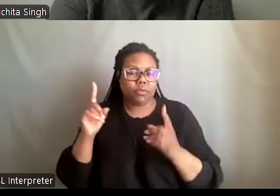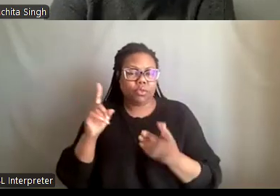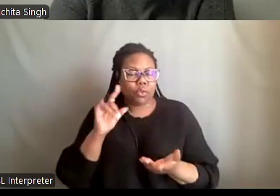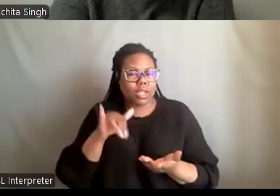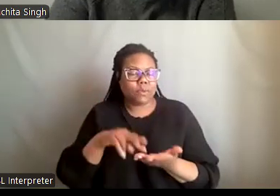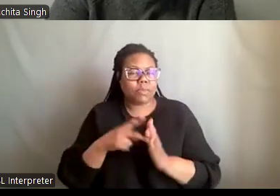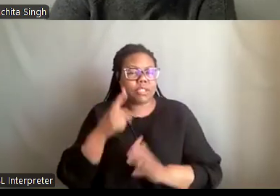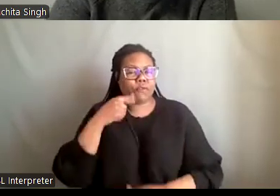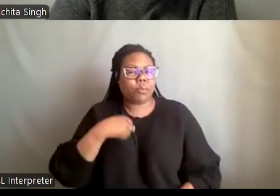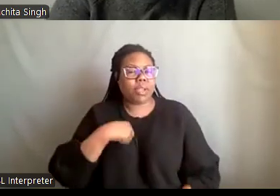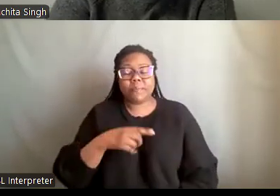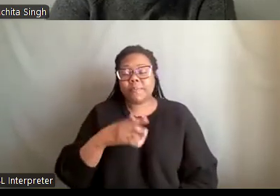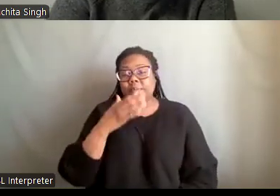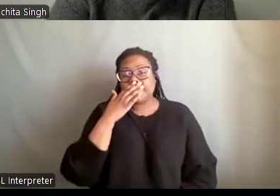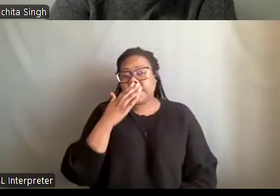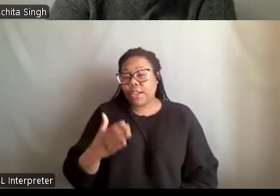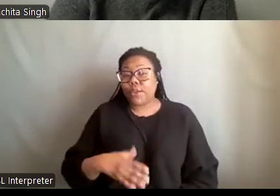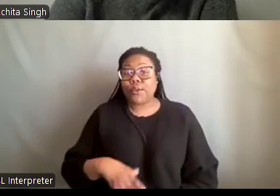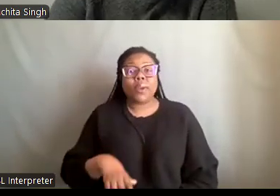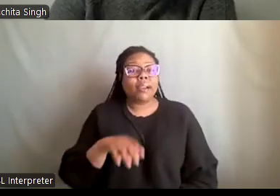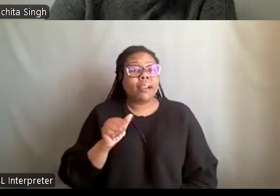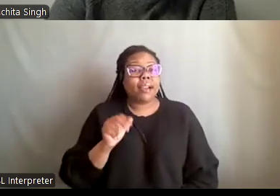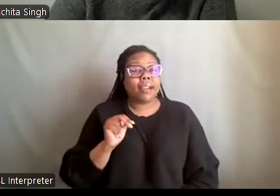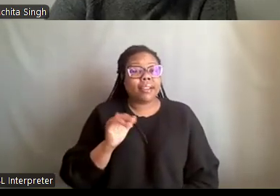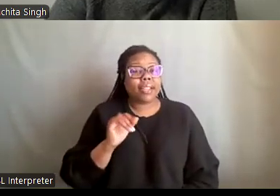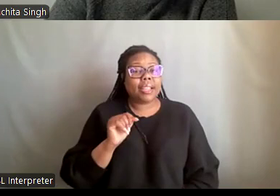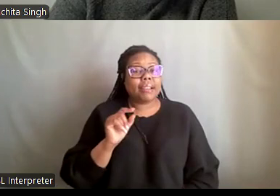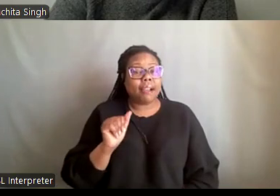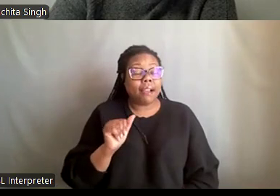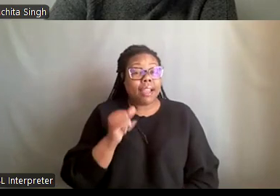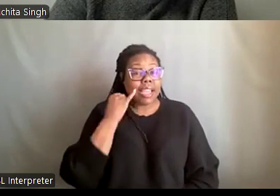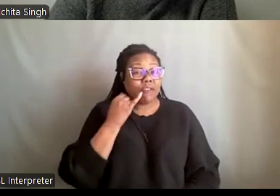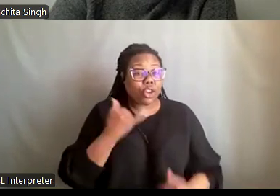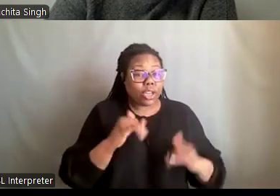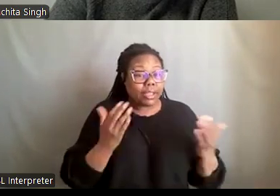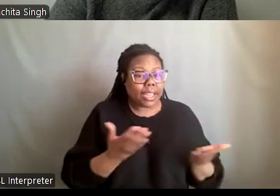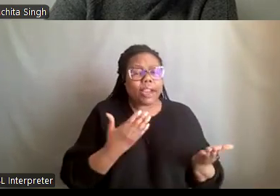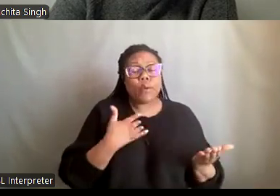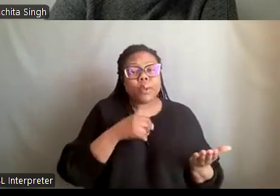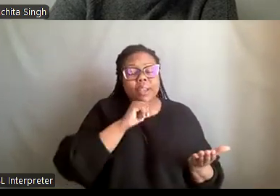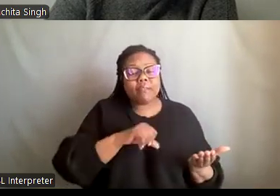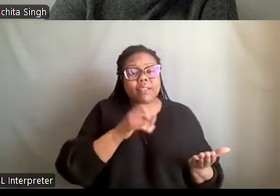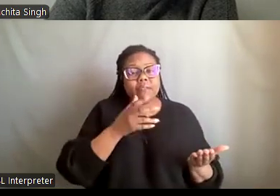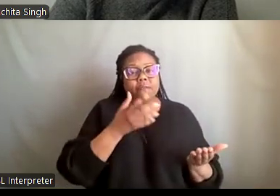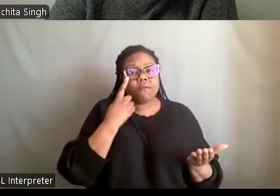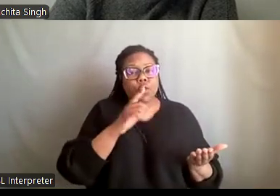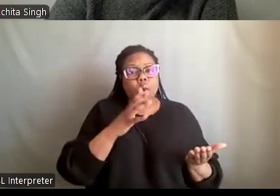much. Anita, if you are there and you're doing okay, we'd love to get your brief visual description and the first